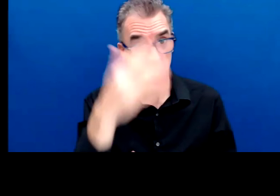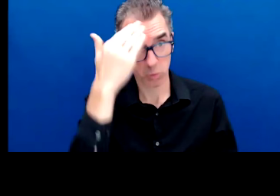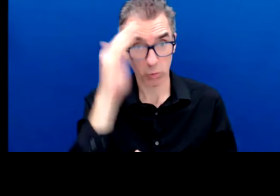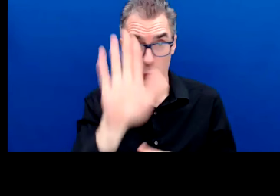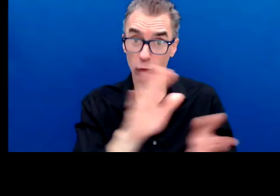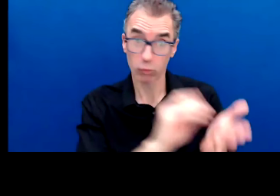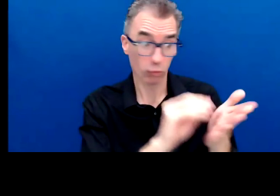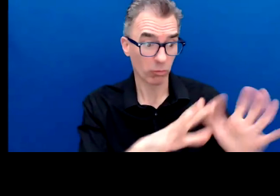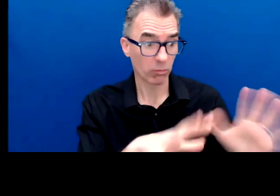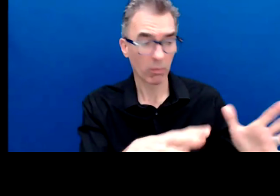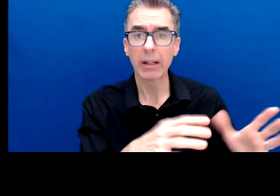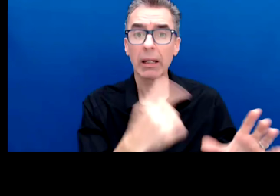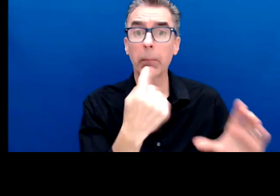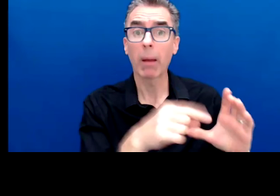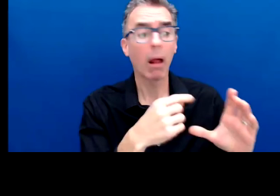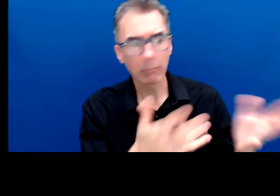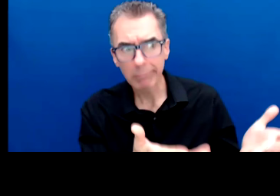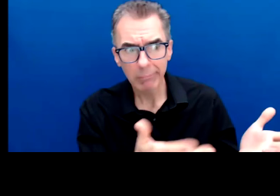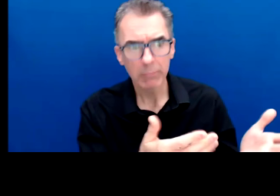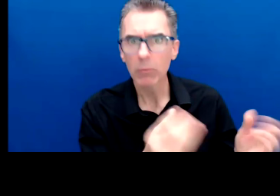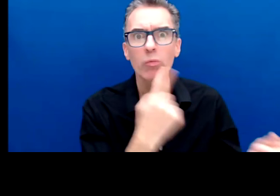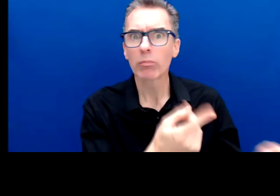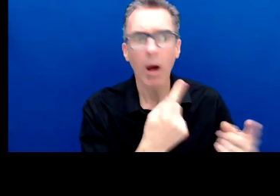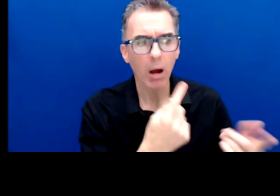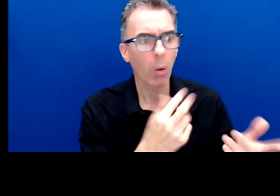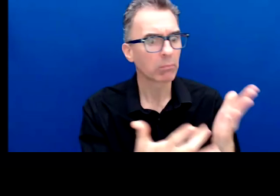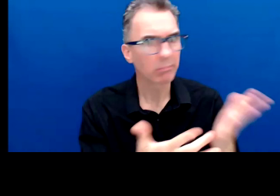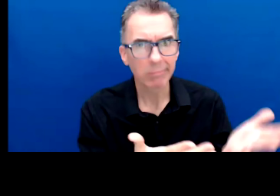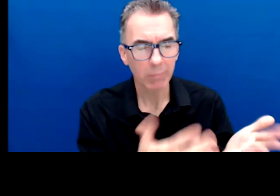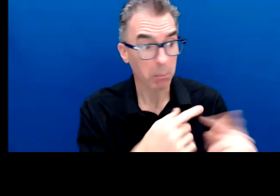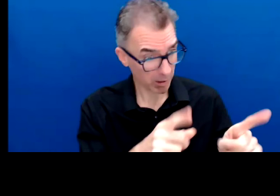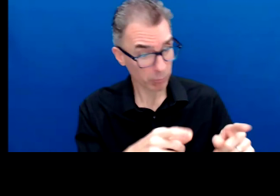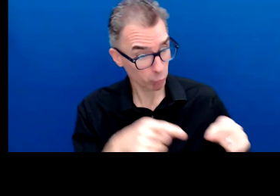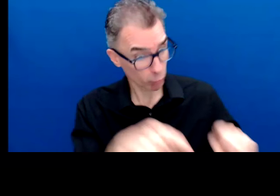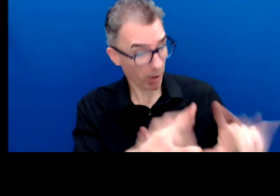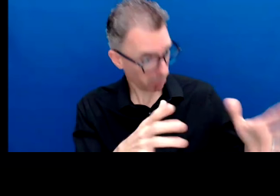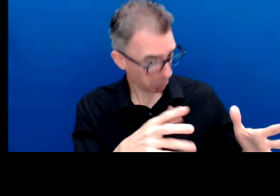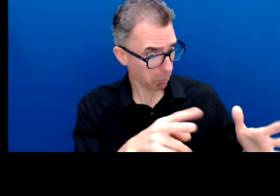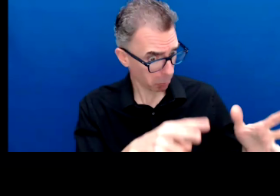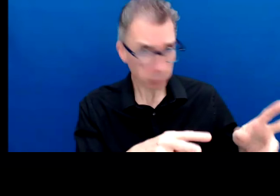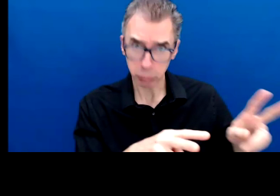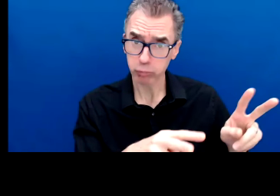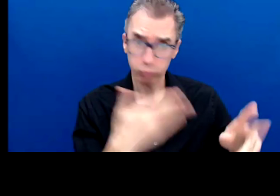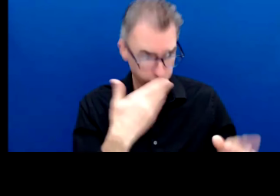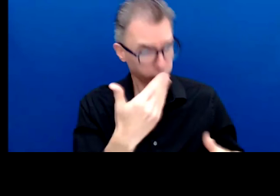responsive to email or technology as well, but they're doing well in class. You may want to